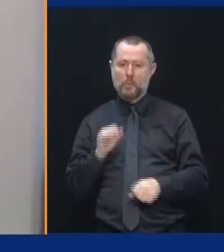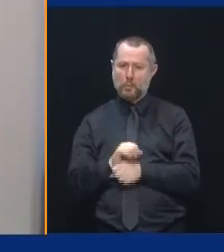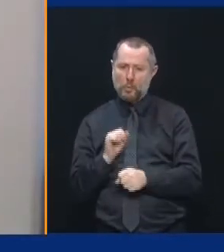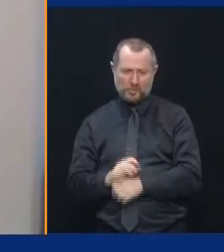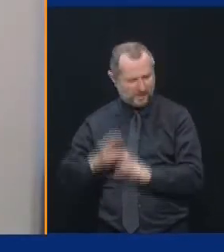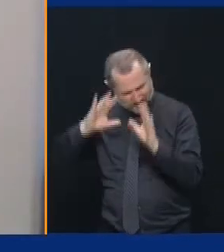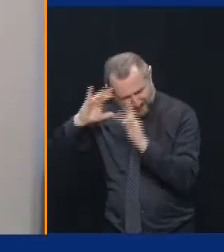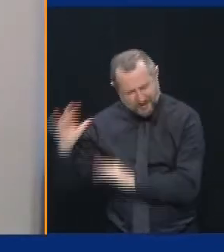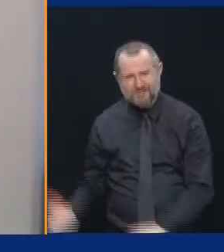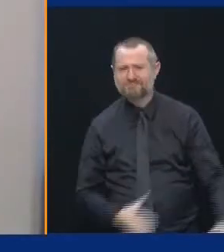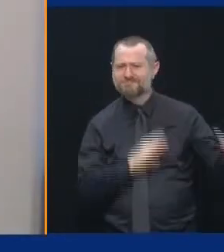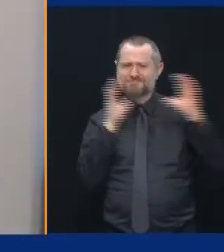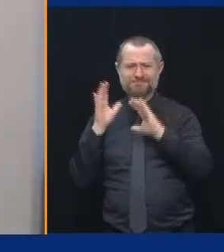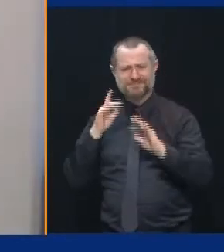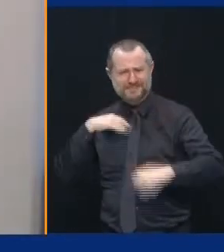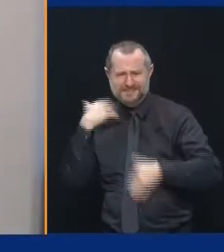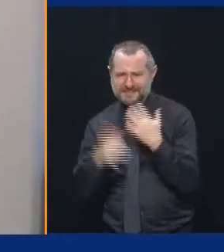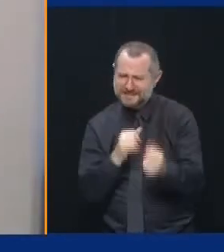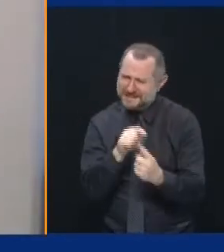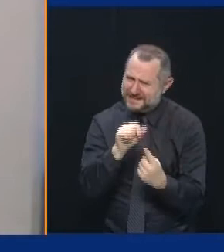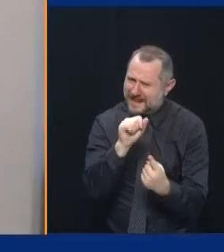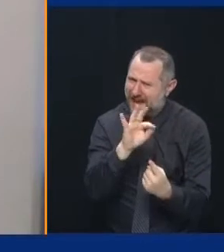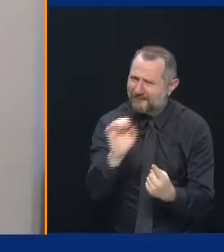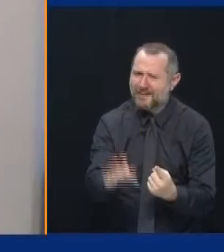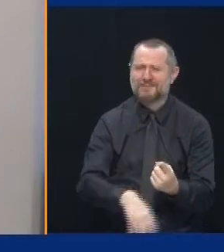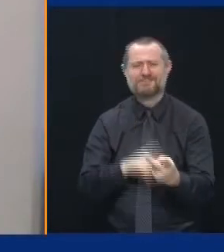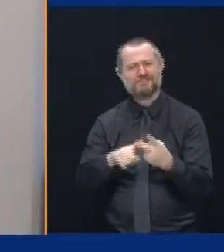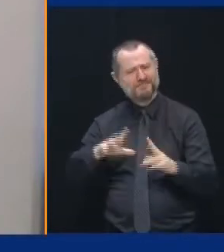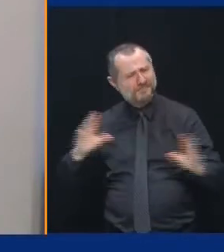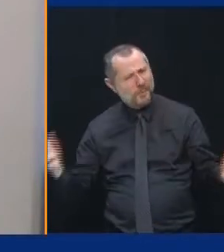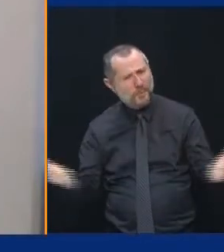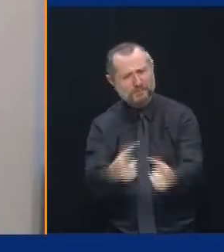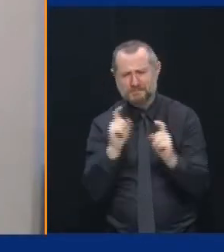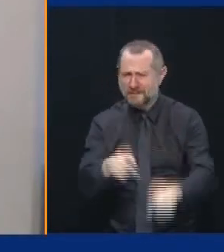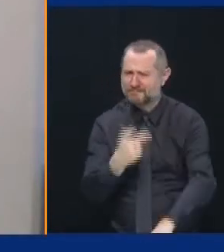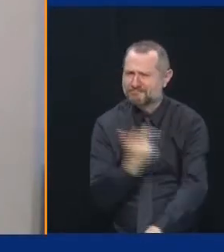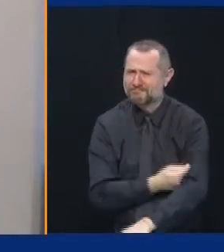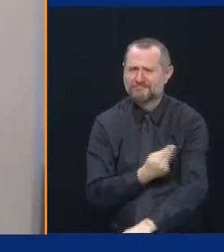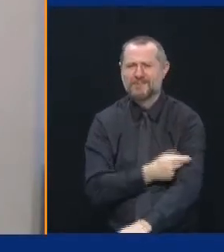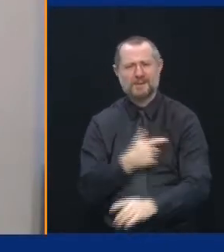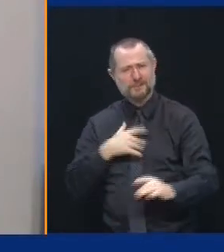SAY THAT. TO MAKE PEOPLE SURE IN OUR COMMUNITY THAT THE VACCINE IS